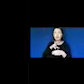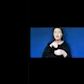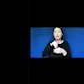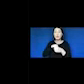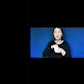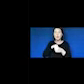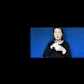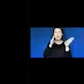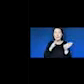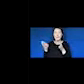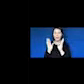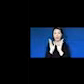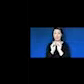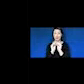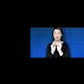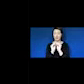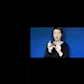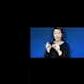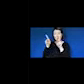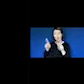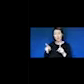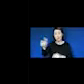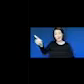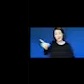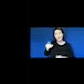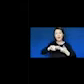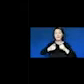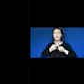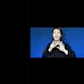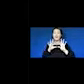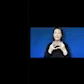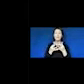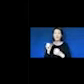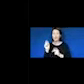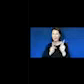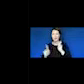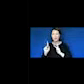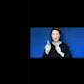of their friends and family that are important to them to talk about what the plan is moving